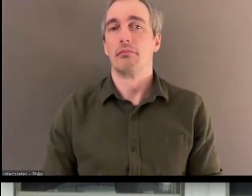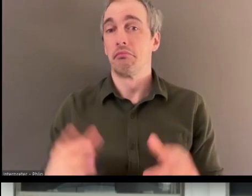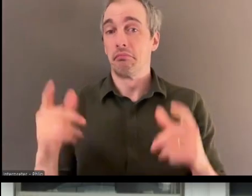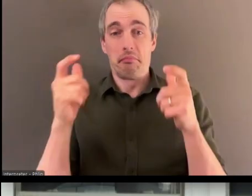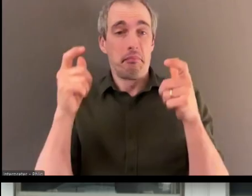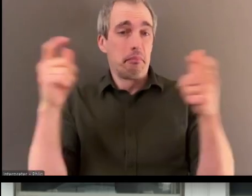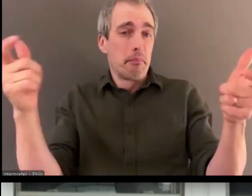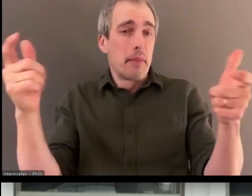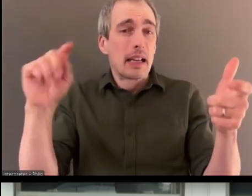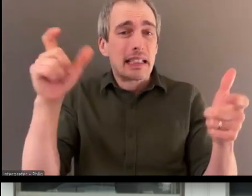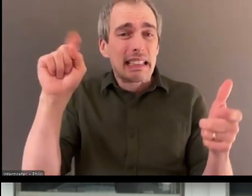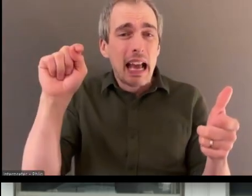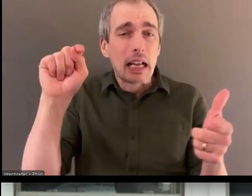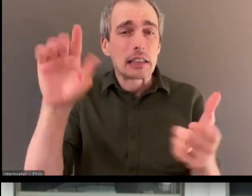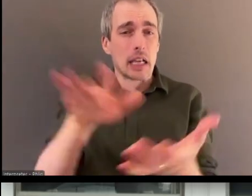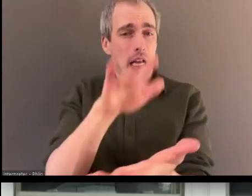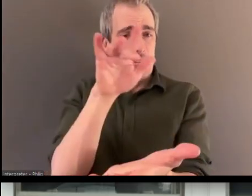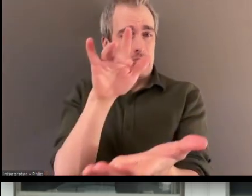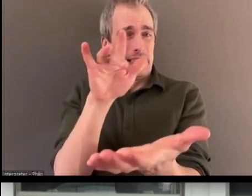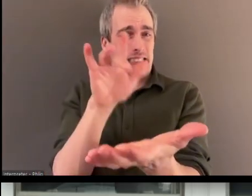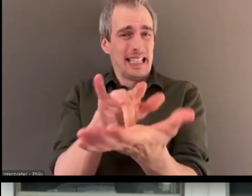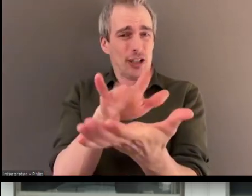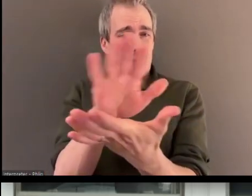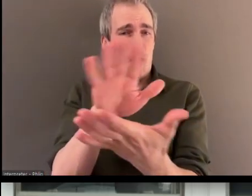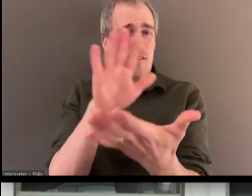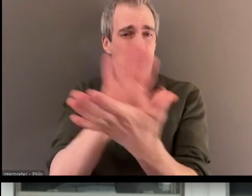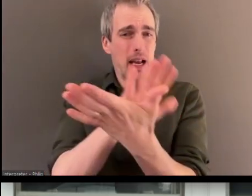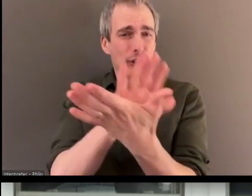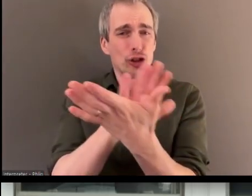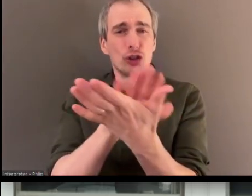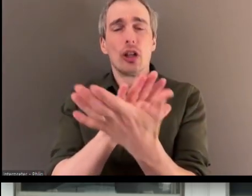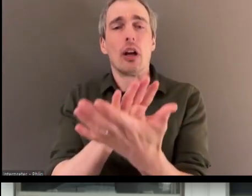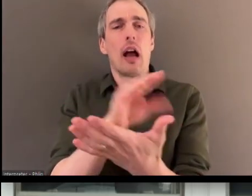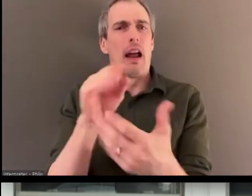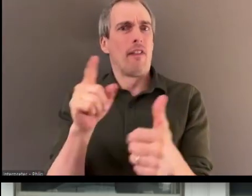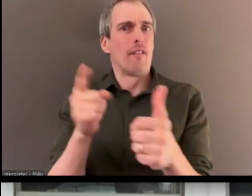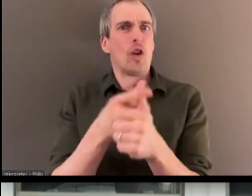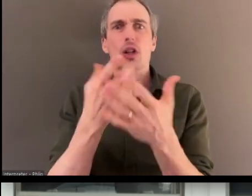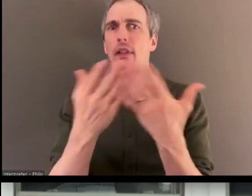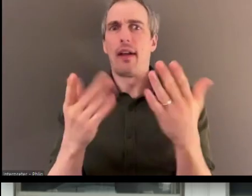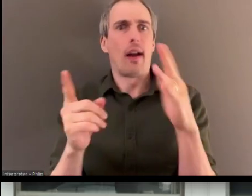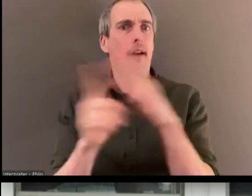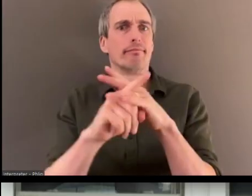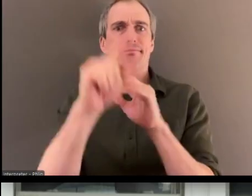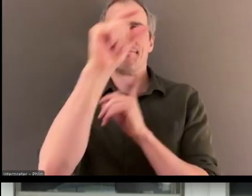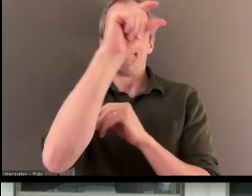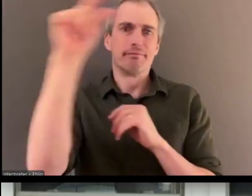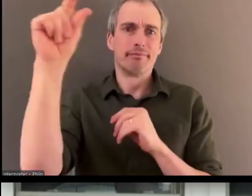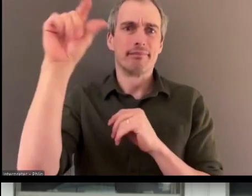That's how you say title in visual language. In HTML, you would give that an h1 tag.